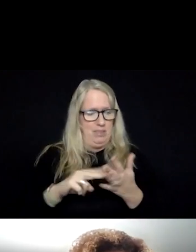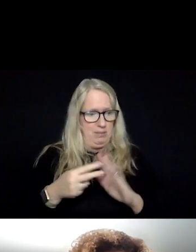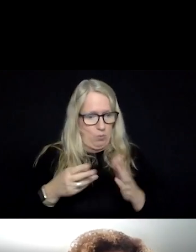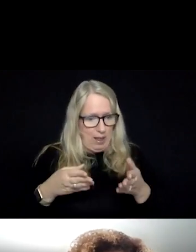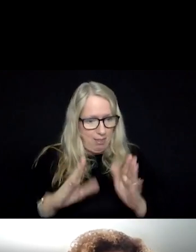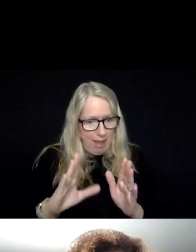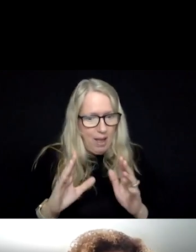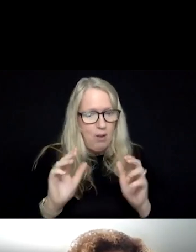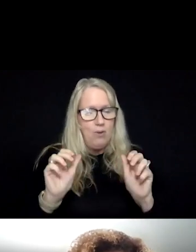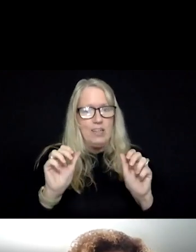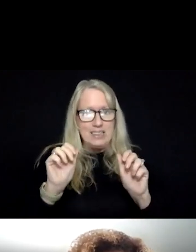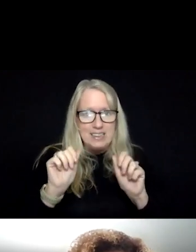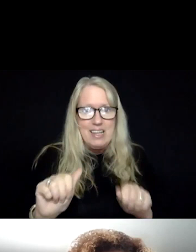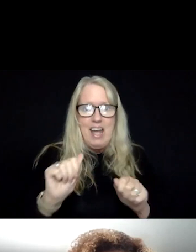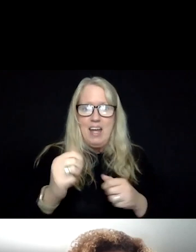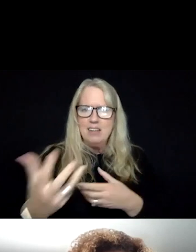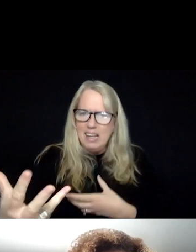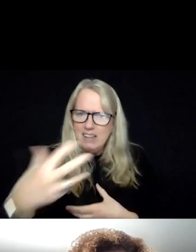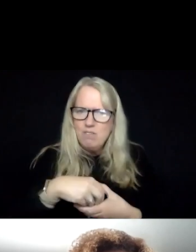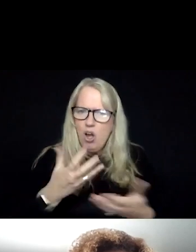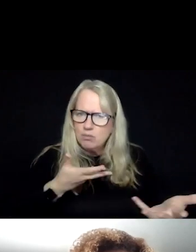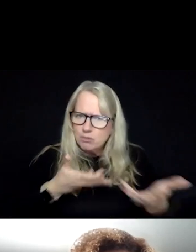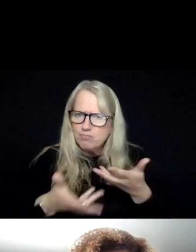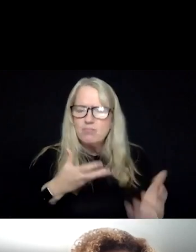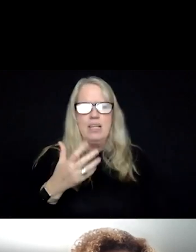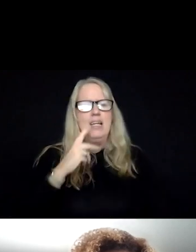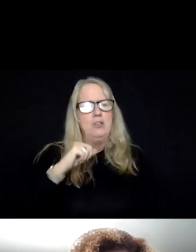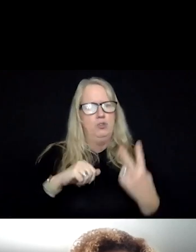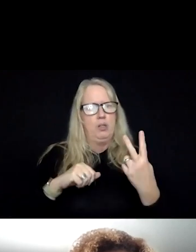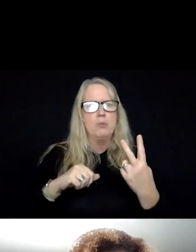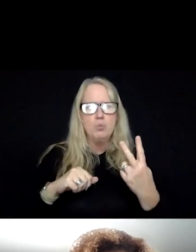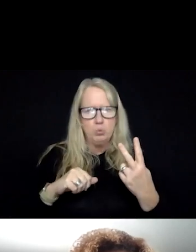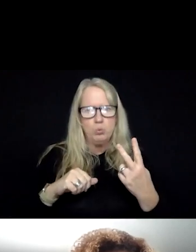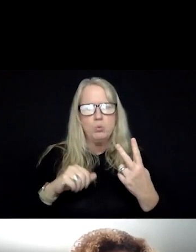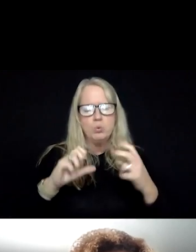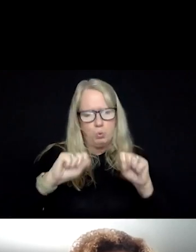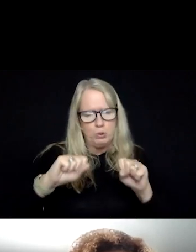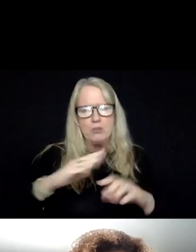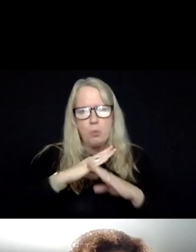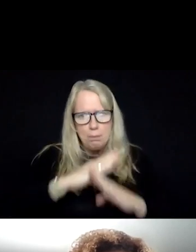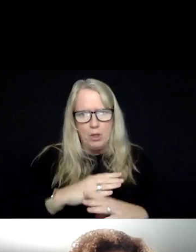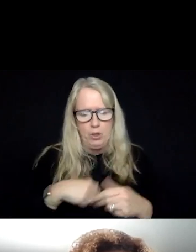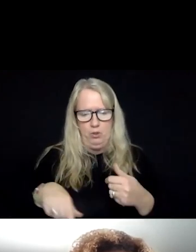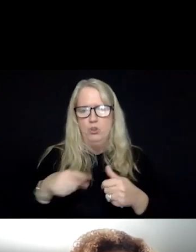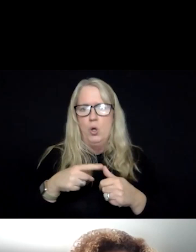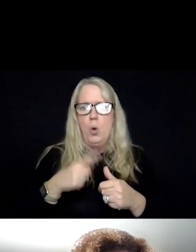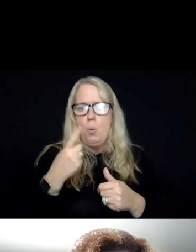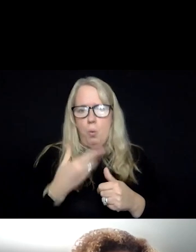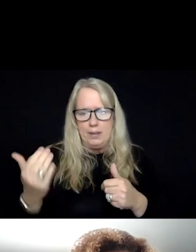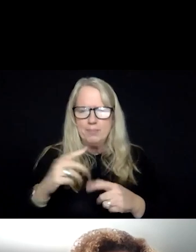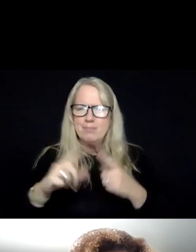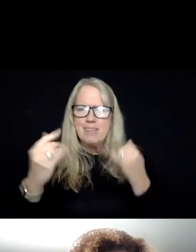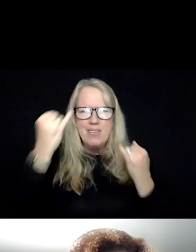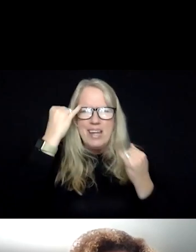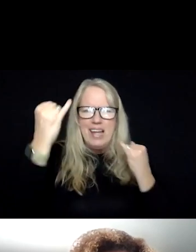TO BE INVOLVED, HE SAW TWO BARRIERS. ONE IS THE IDEA THAT THE STRUGGLES THAT YOU